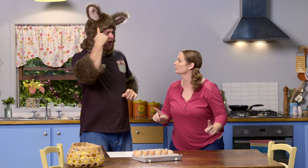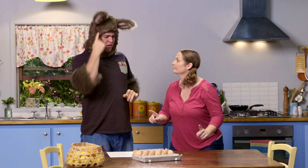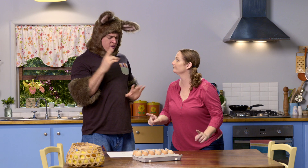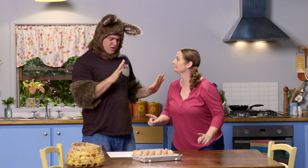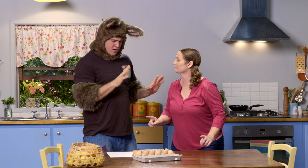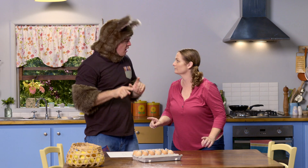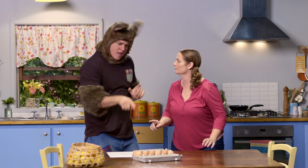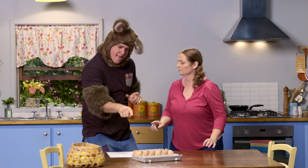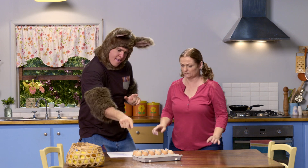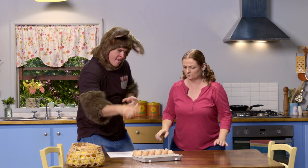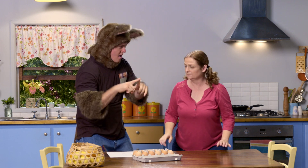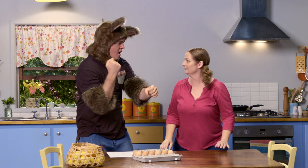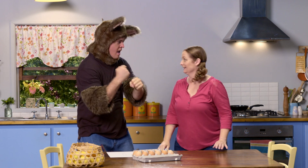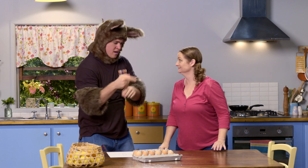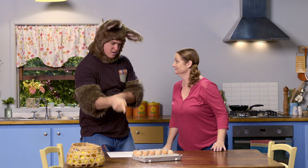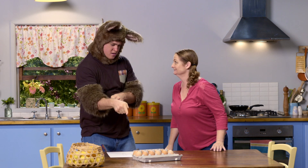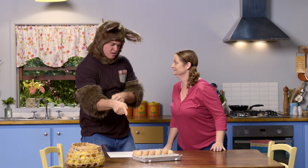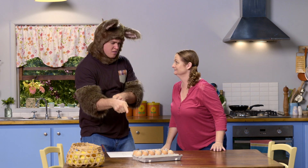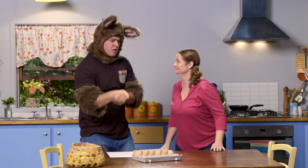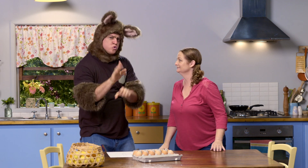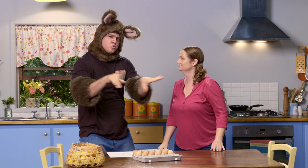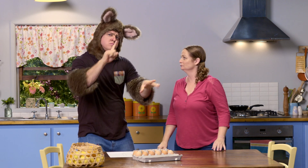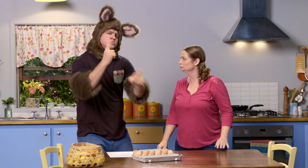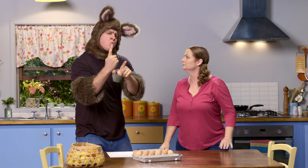Sally, some of the children said their eggs were warm.